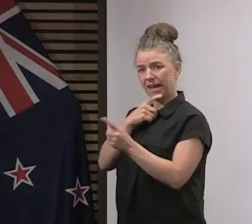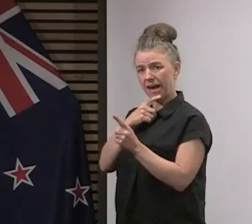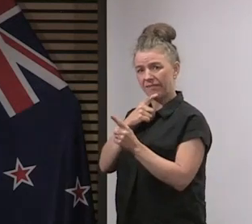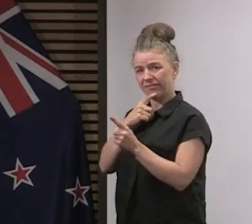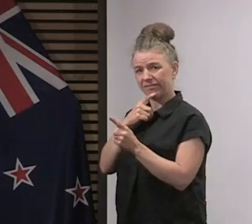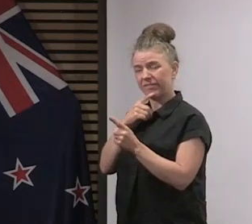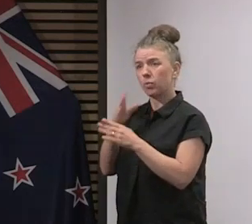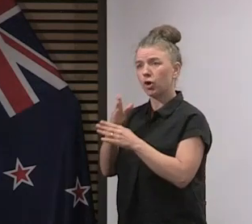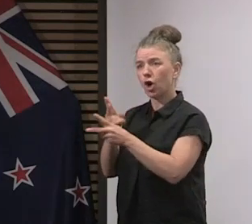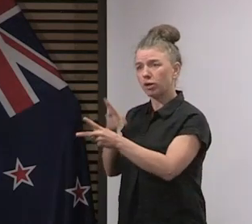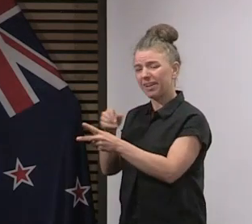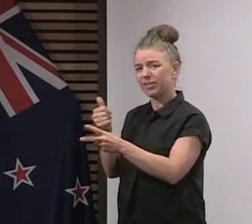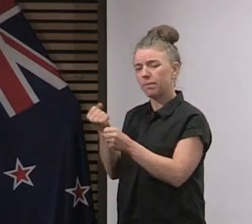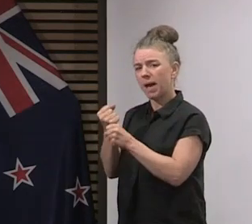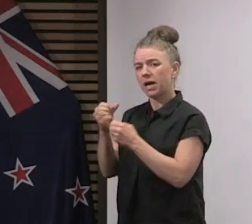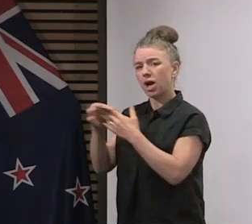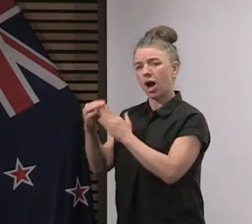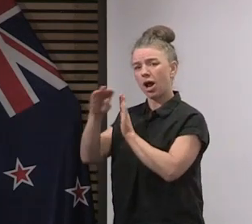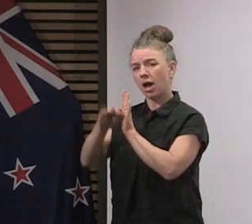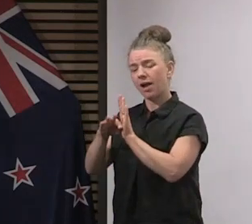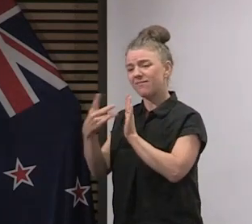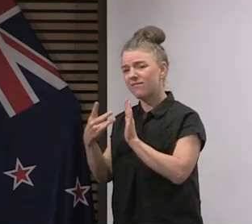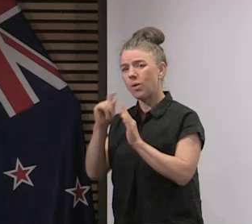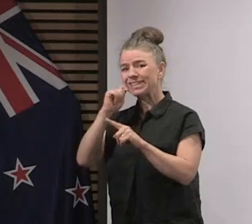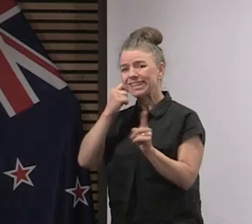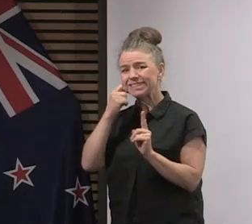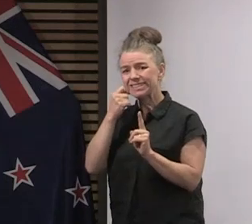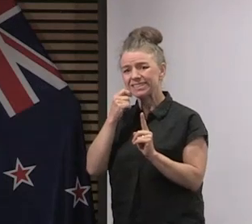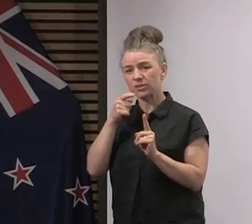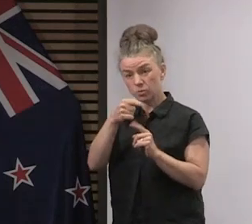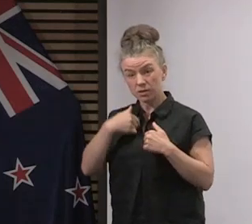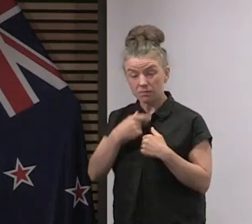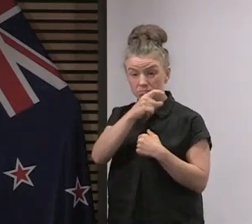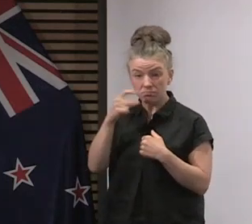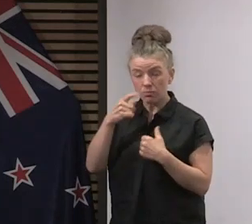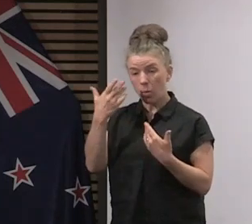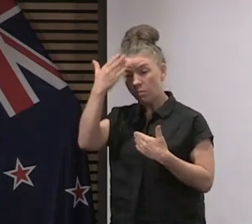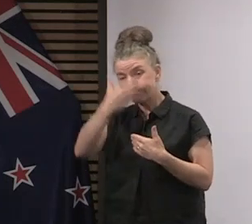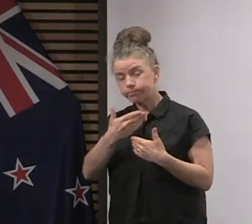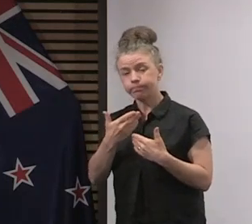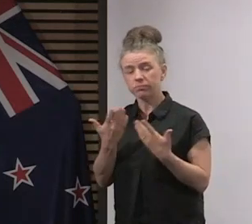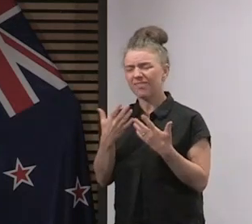dentists accessing PPE. I know you team in the pin try worked with the dentists association